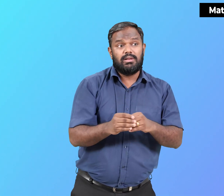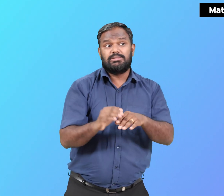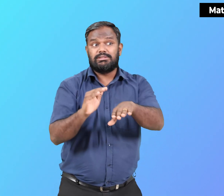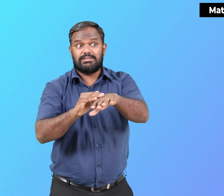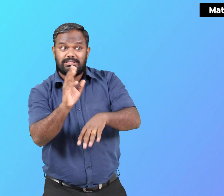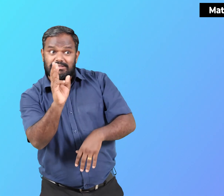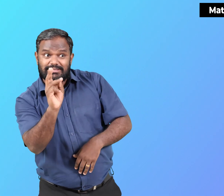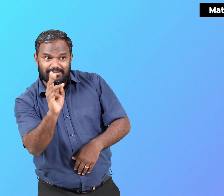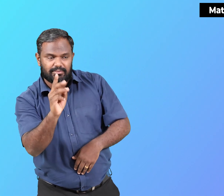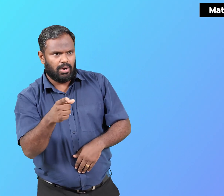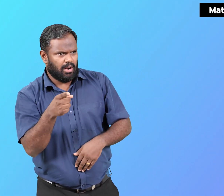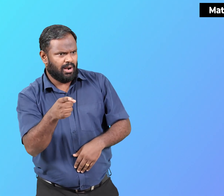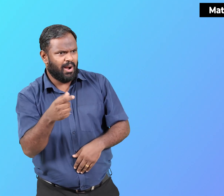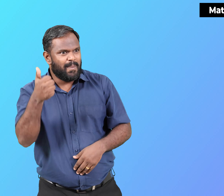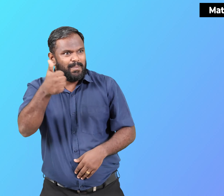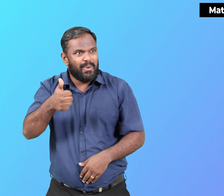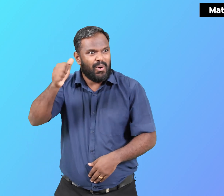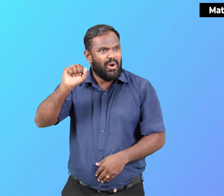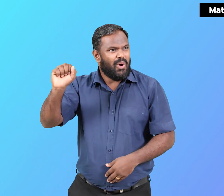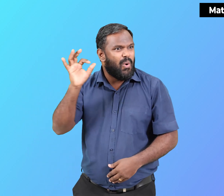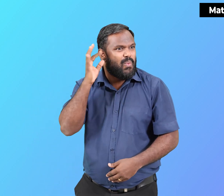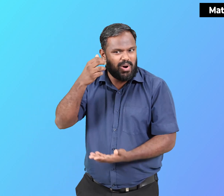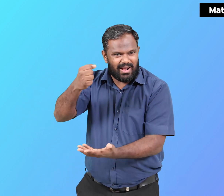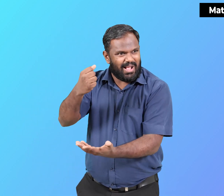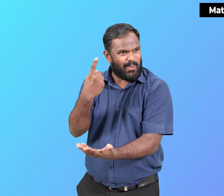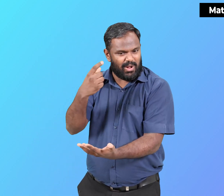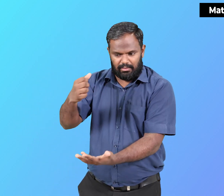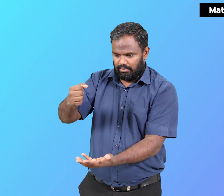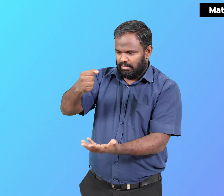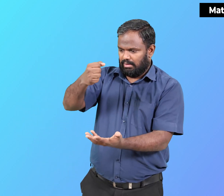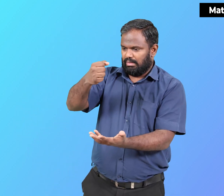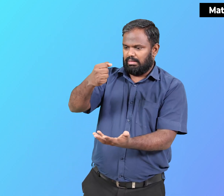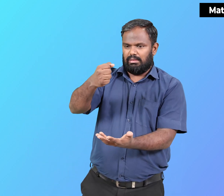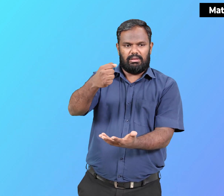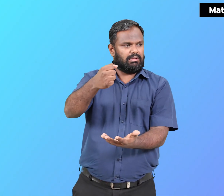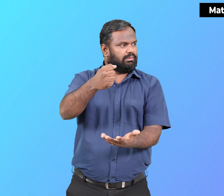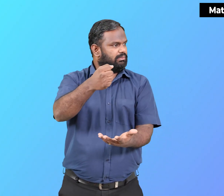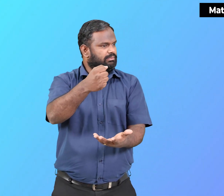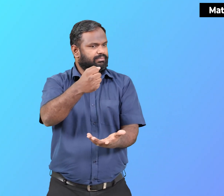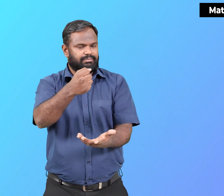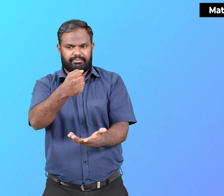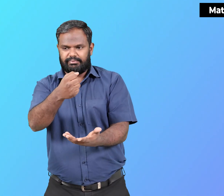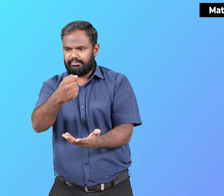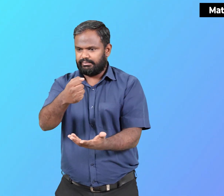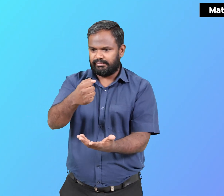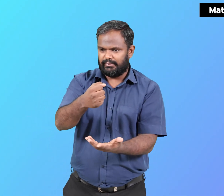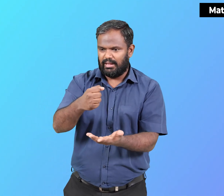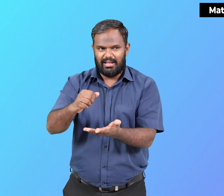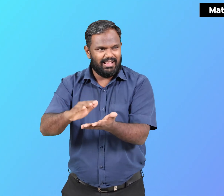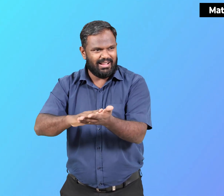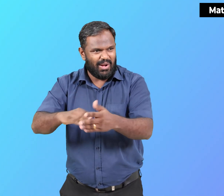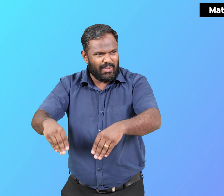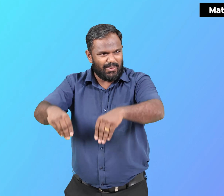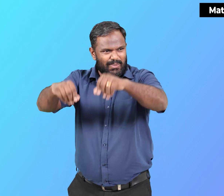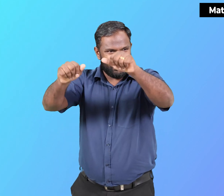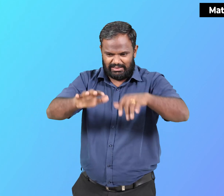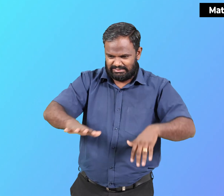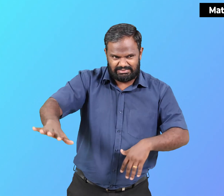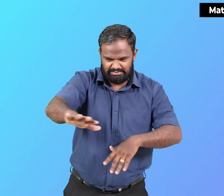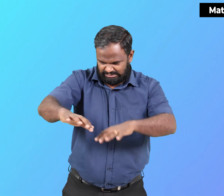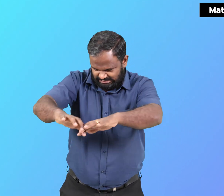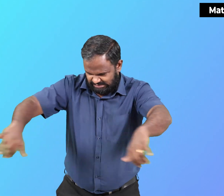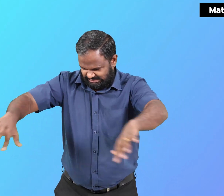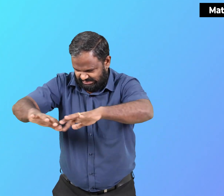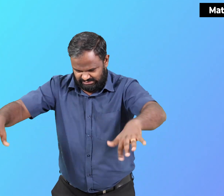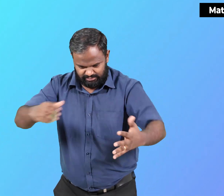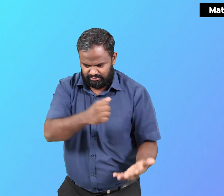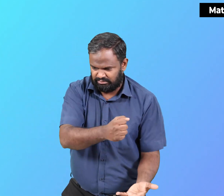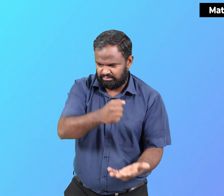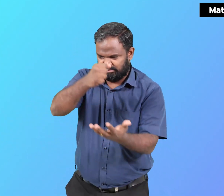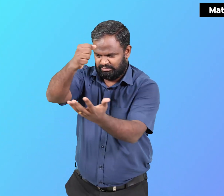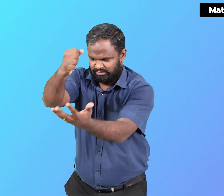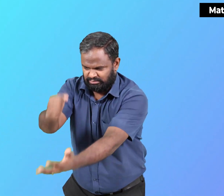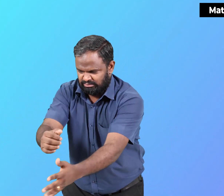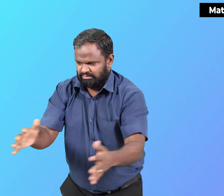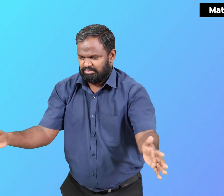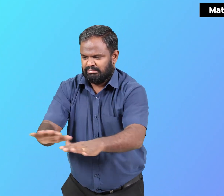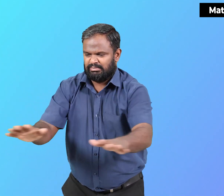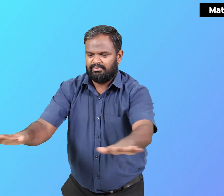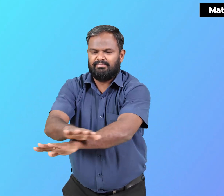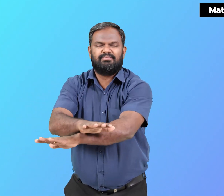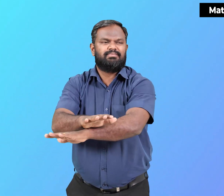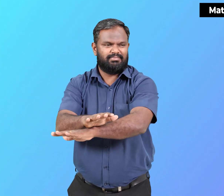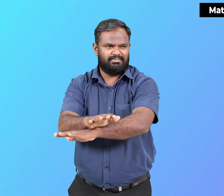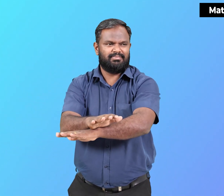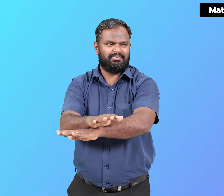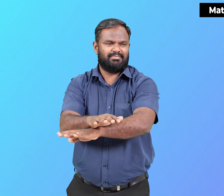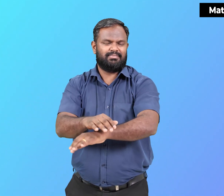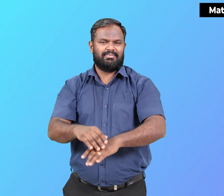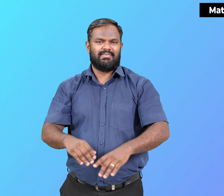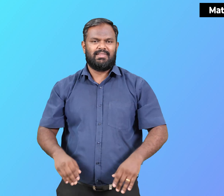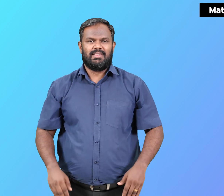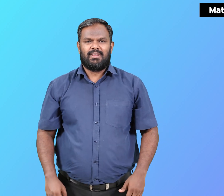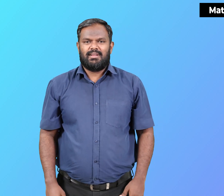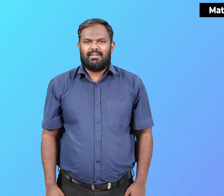But the servant who was given one bag of money went away and dug a hole in the ground. Then he hid his master’s money in the hole.